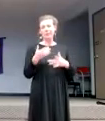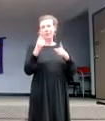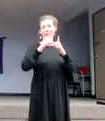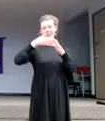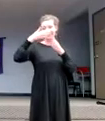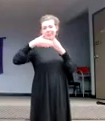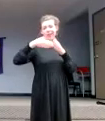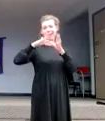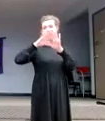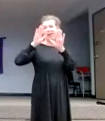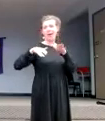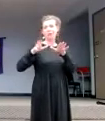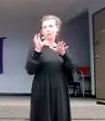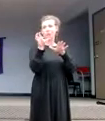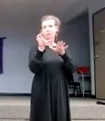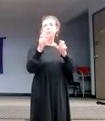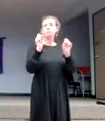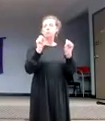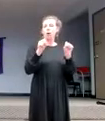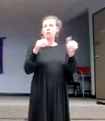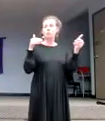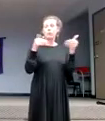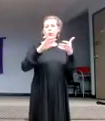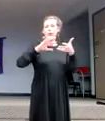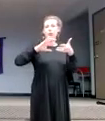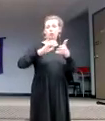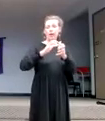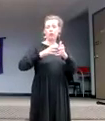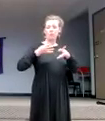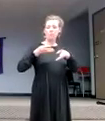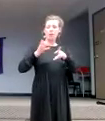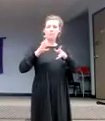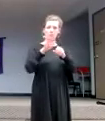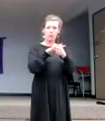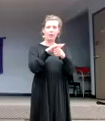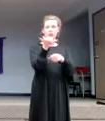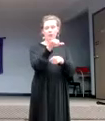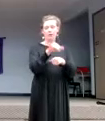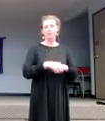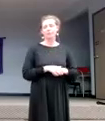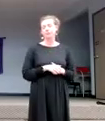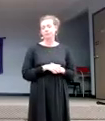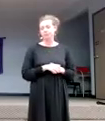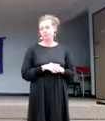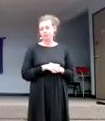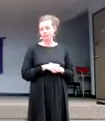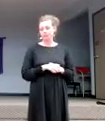side of your house, but it may be mounted near the grinder pump location.